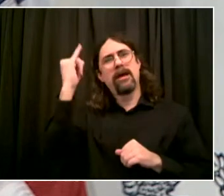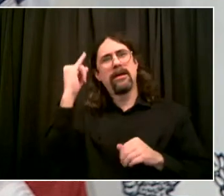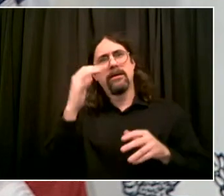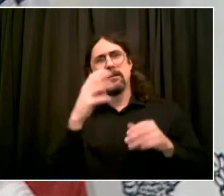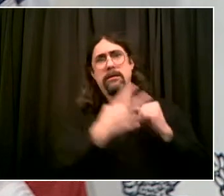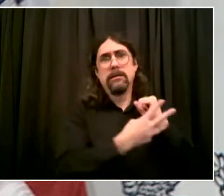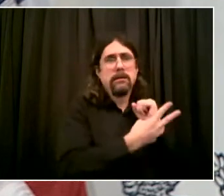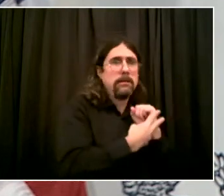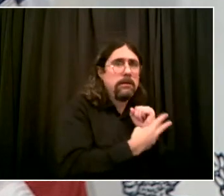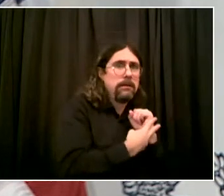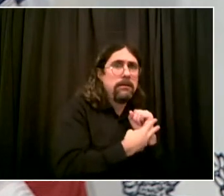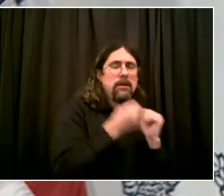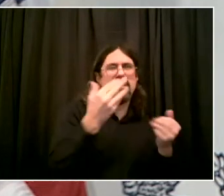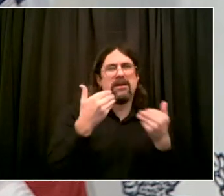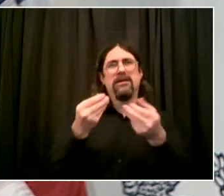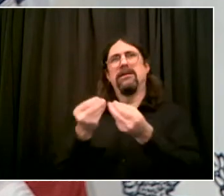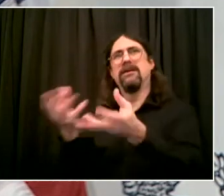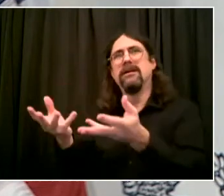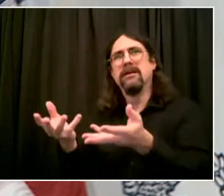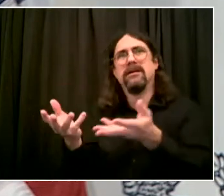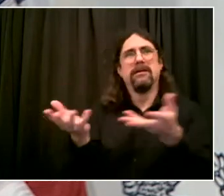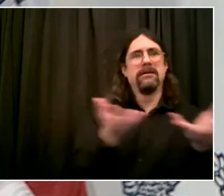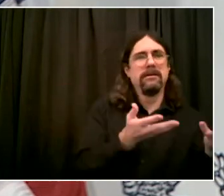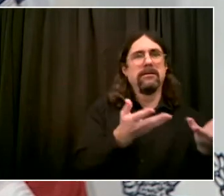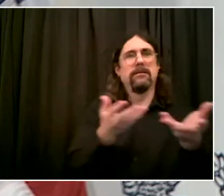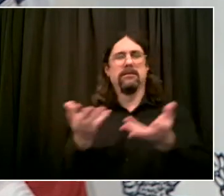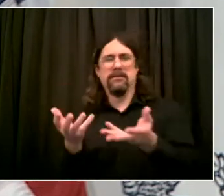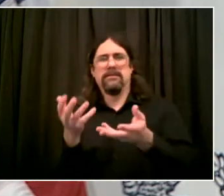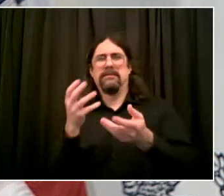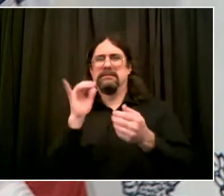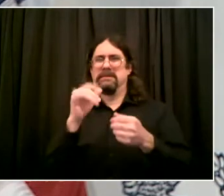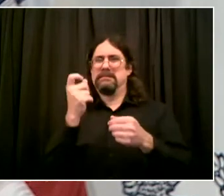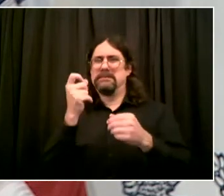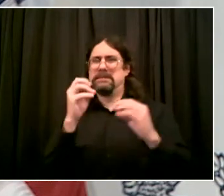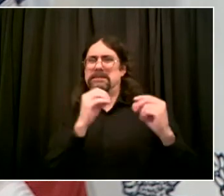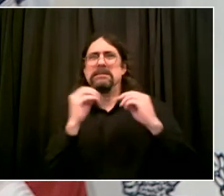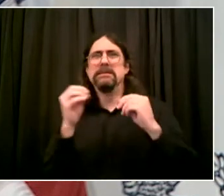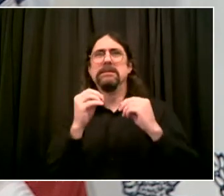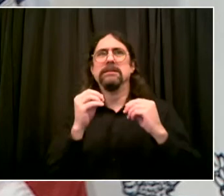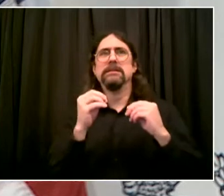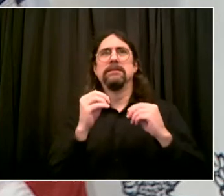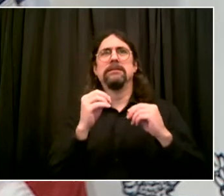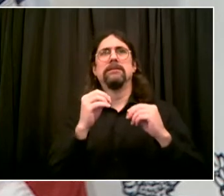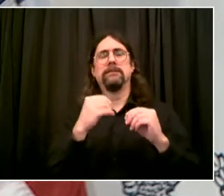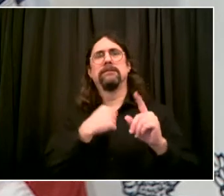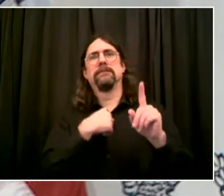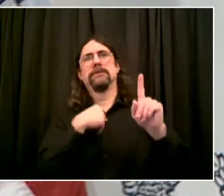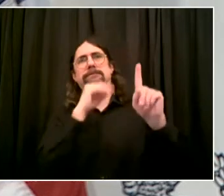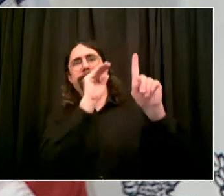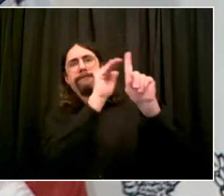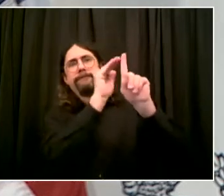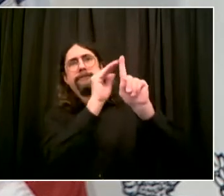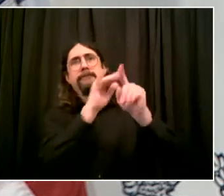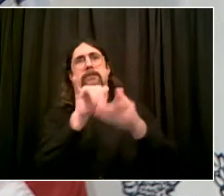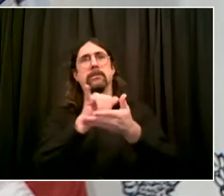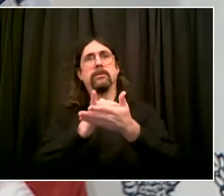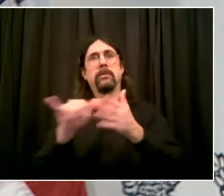WASN'T MOVING AS FAST AS WE WOULD LIKE. I ASKED THE STATE TO FREE UP